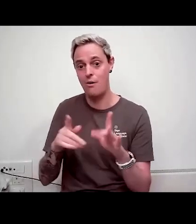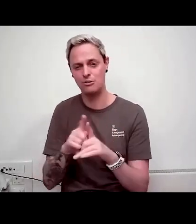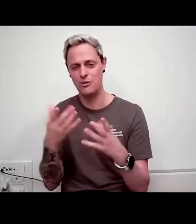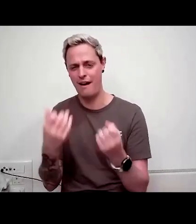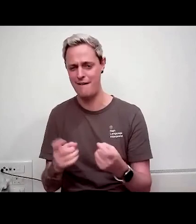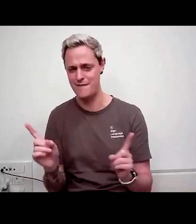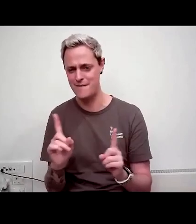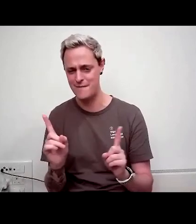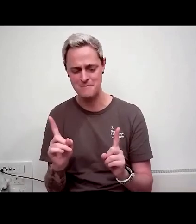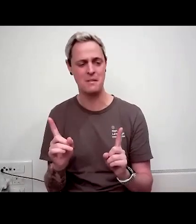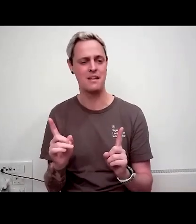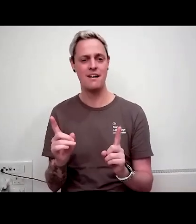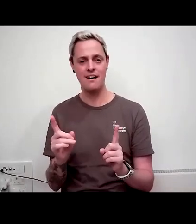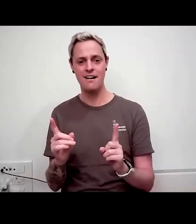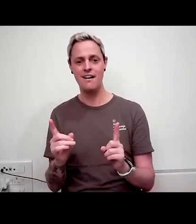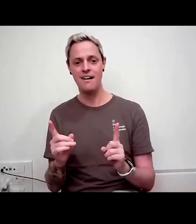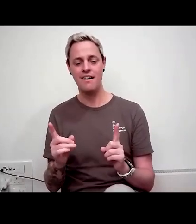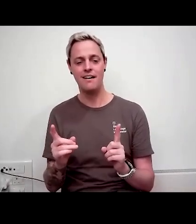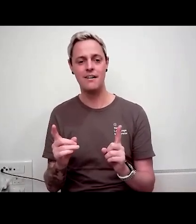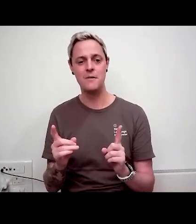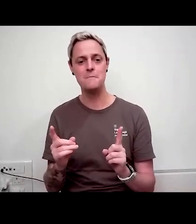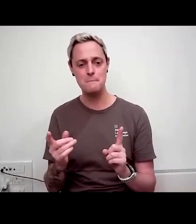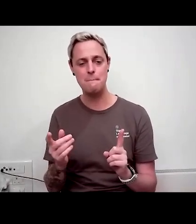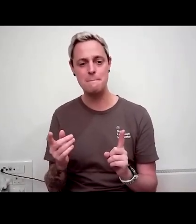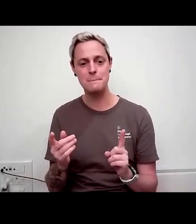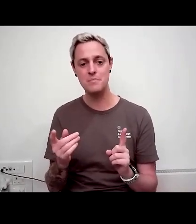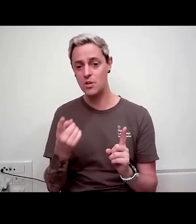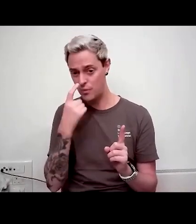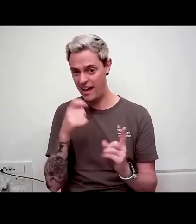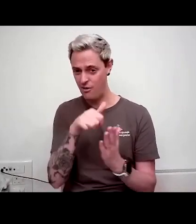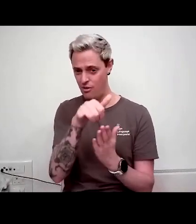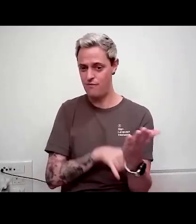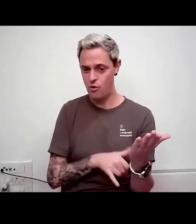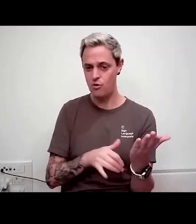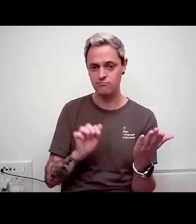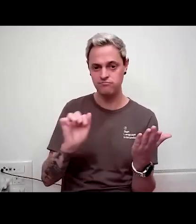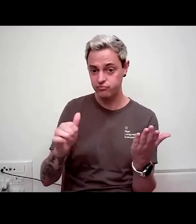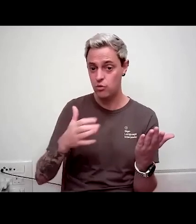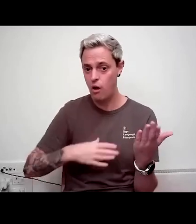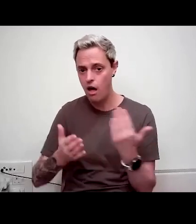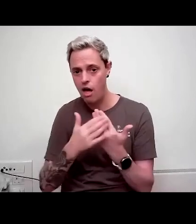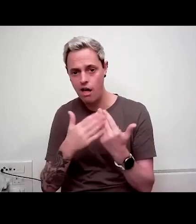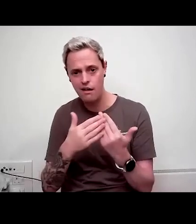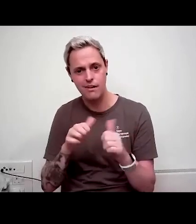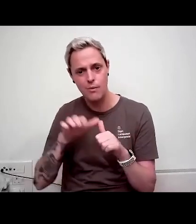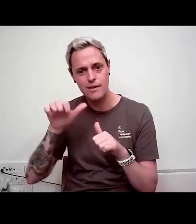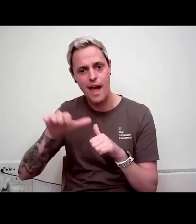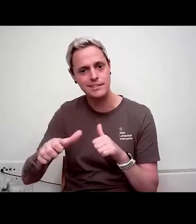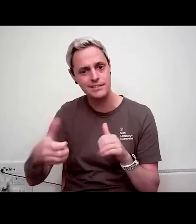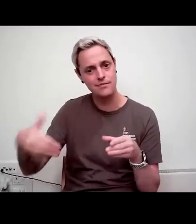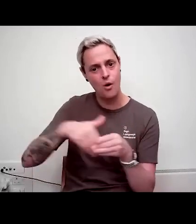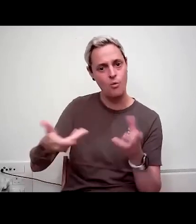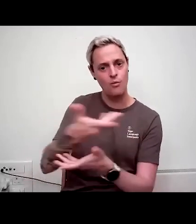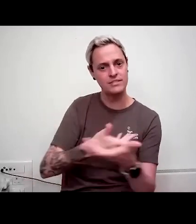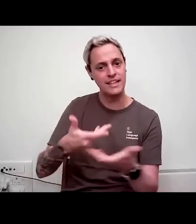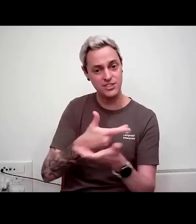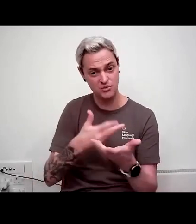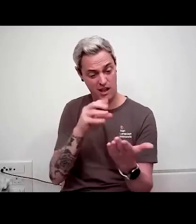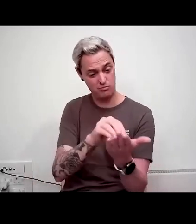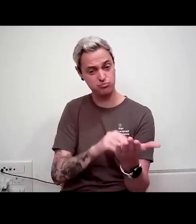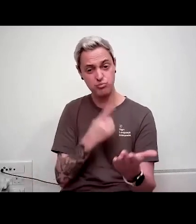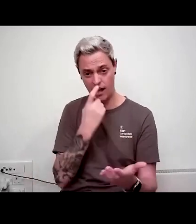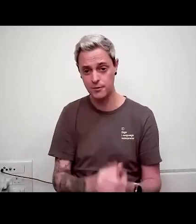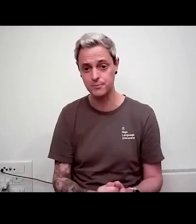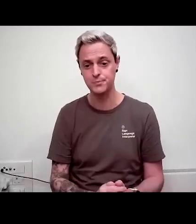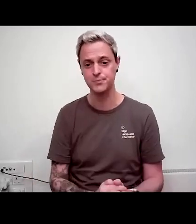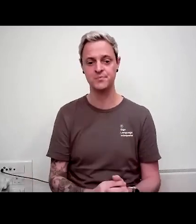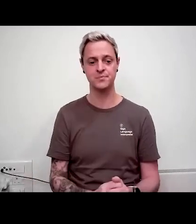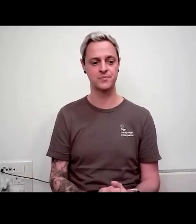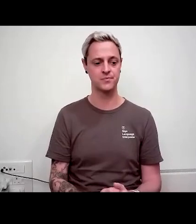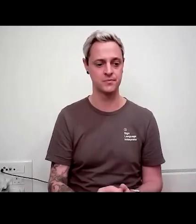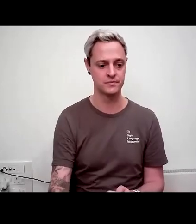thought about the conference, but also, you can indicate on the form, what kind of conversations you would be interested in following up.